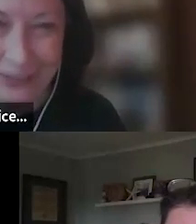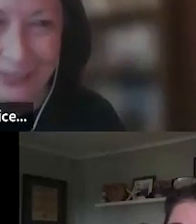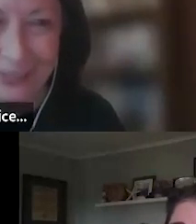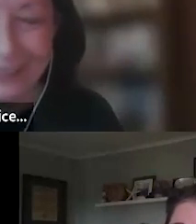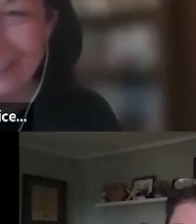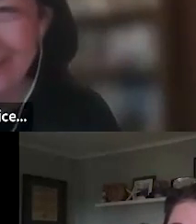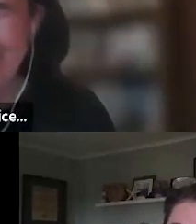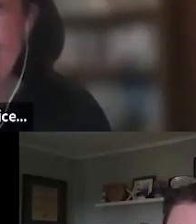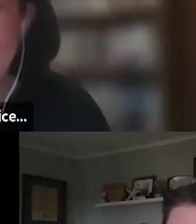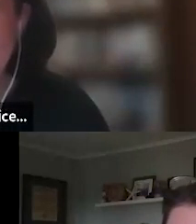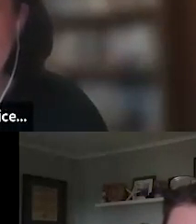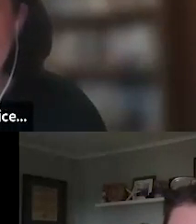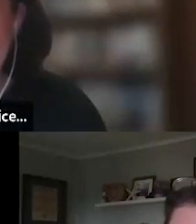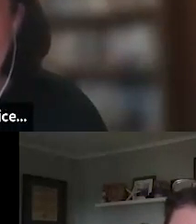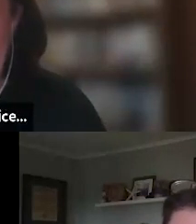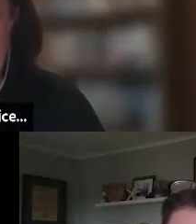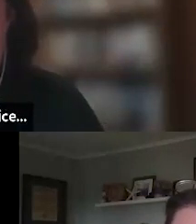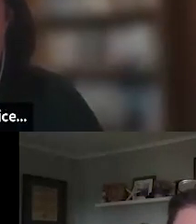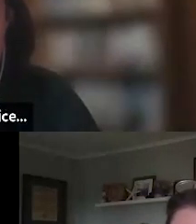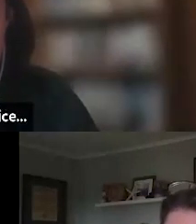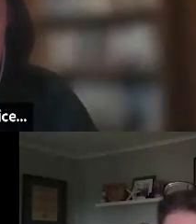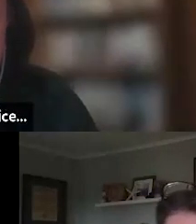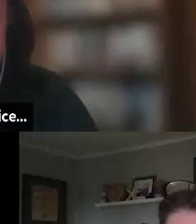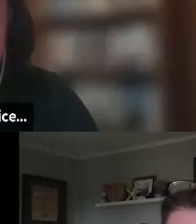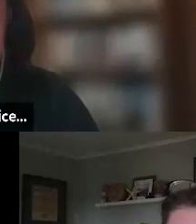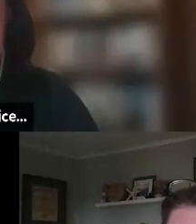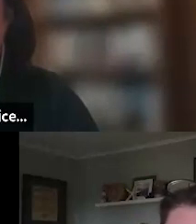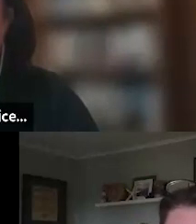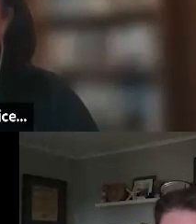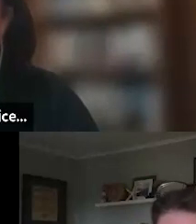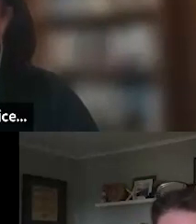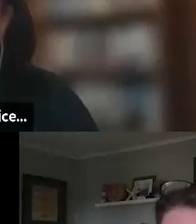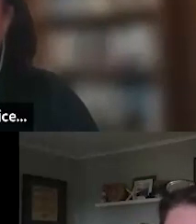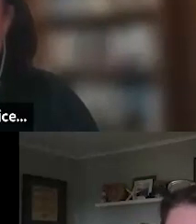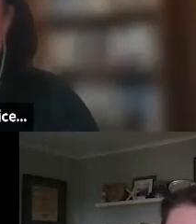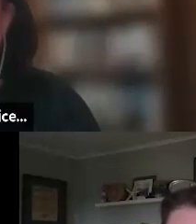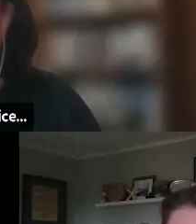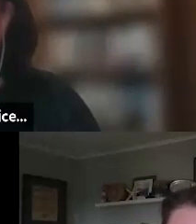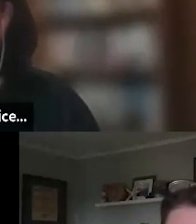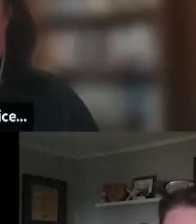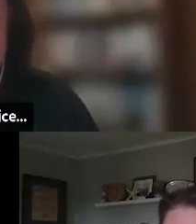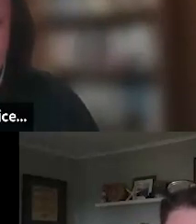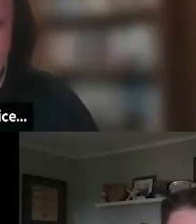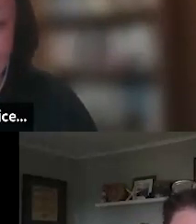and I know folks are, when you're sitting down, Arnita's probably done this, you, Kate, when you're sitting down with applicants,